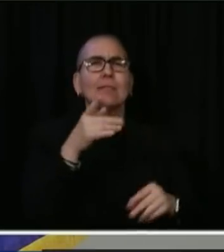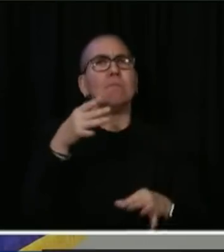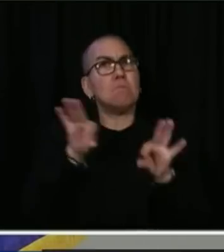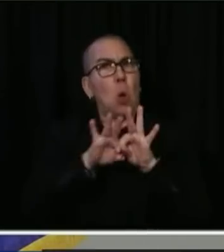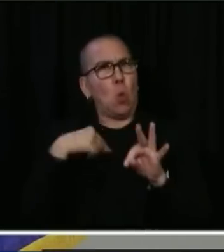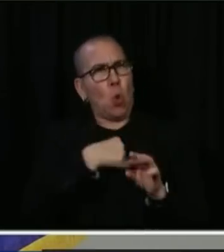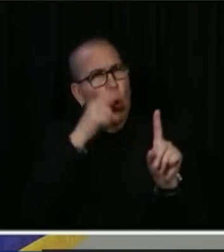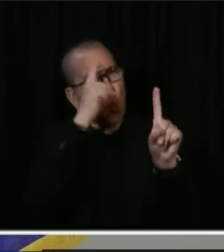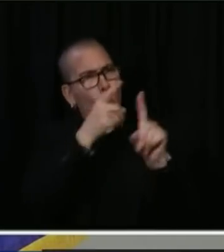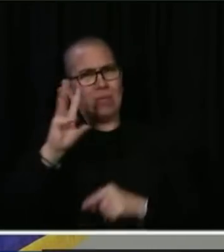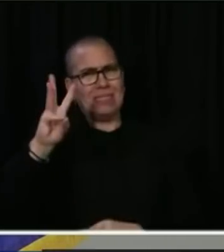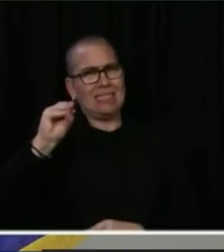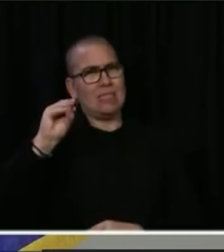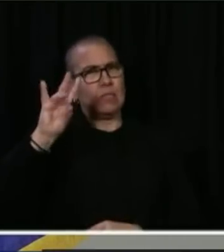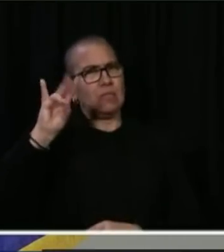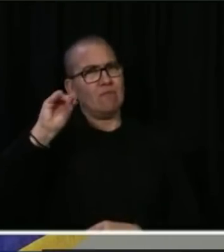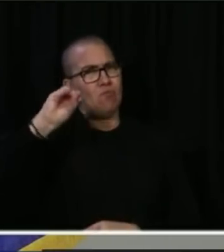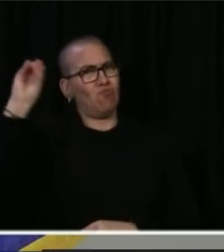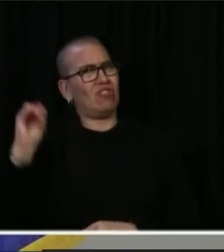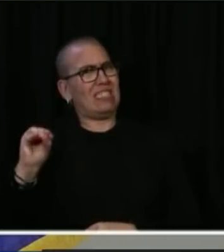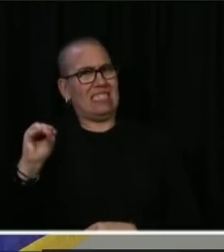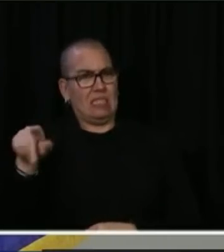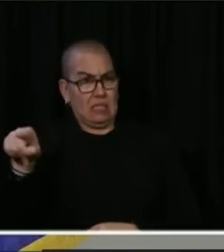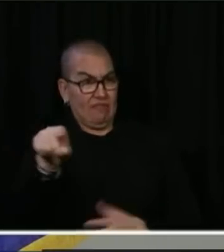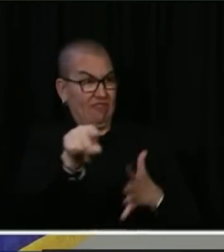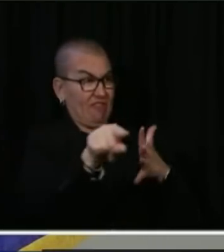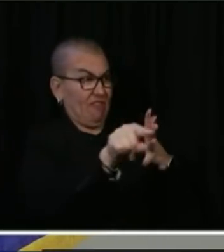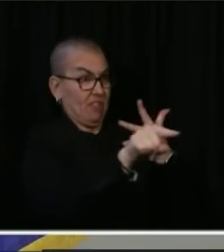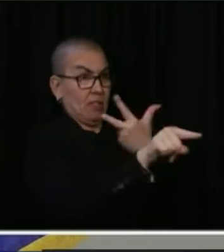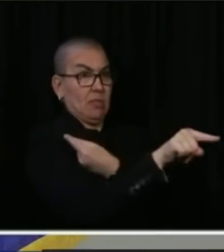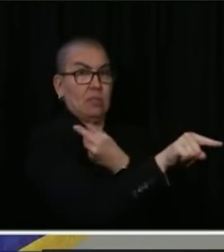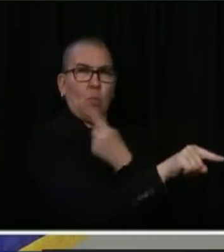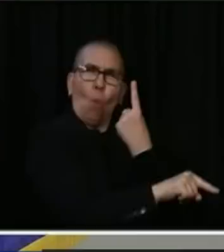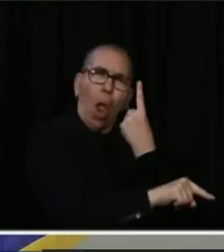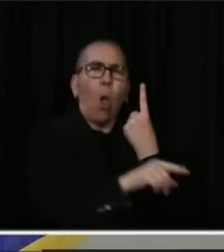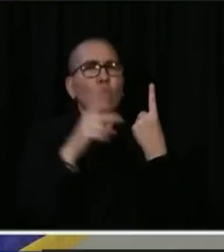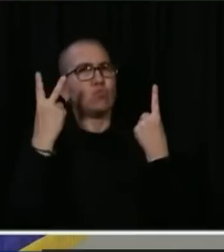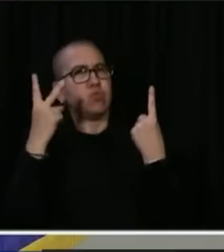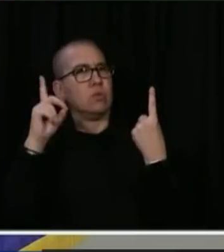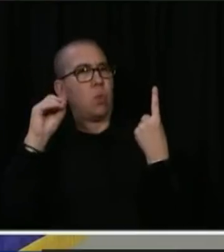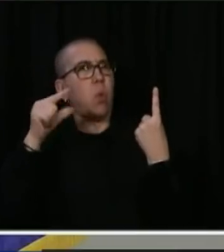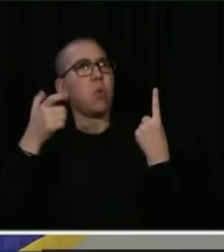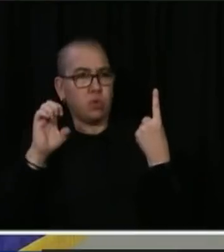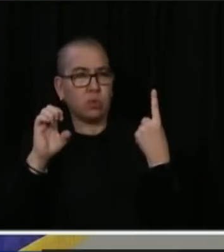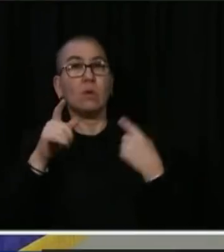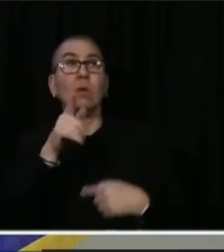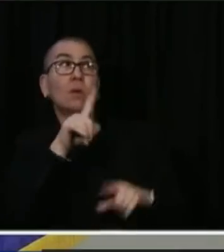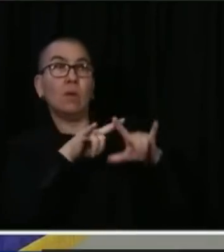OUTBREAKS. WE ARE BUMPING THIS UP AND OVER